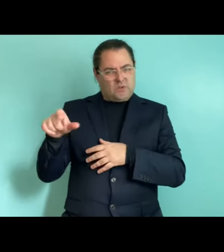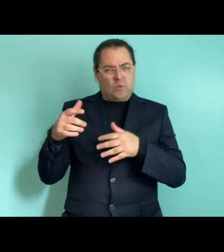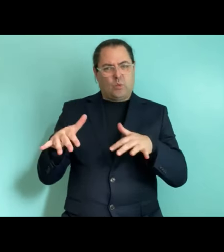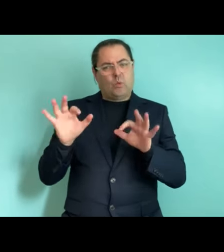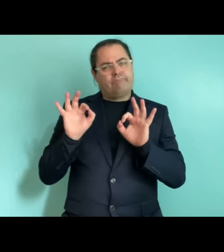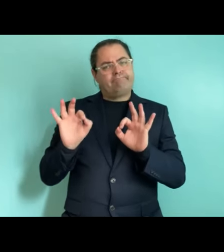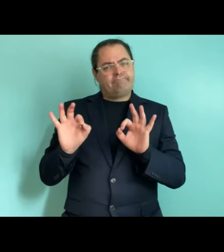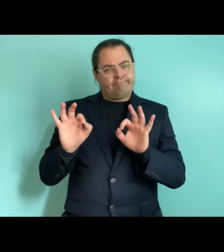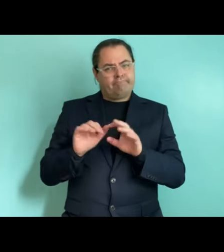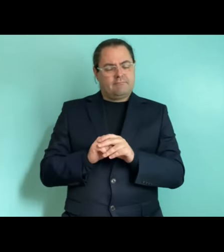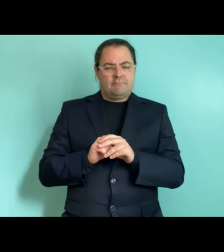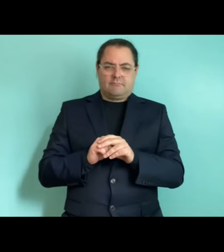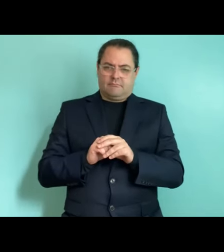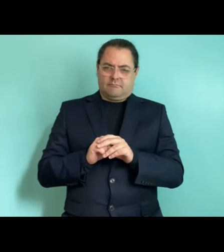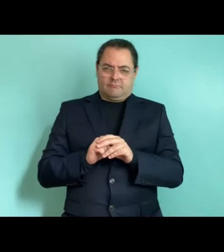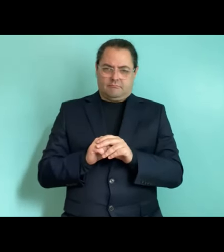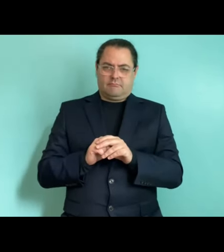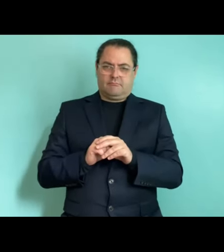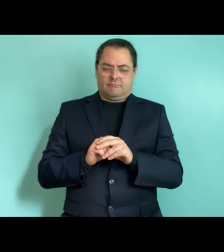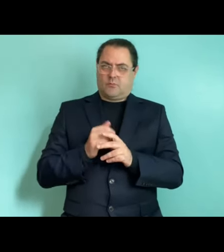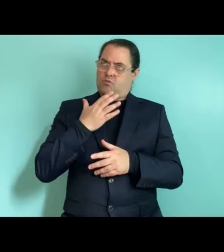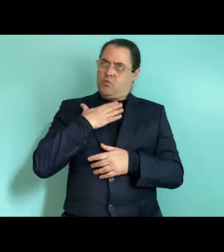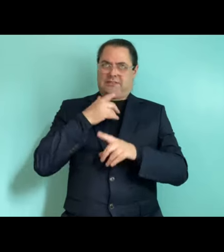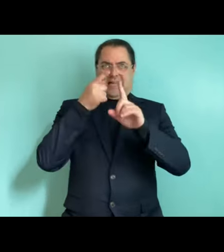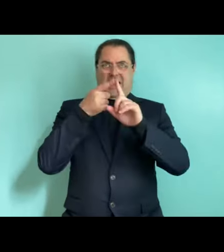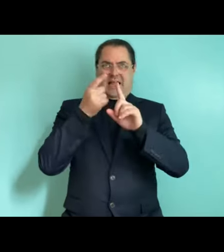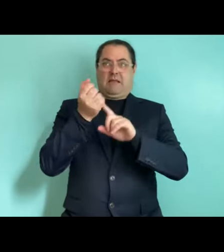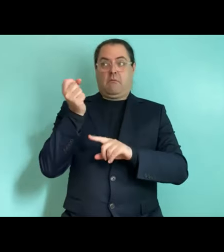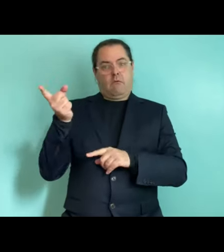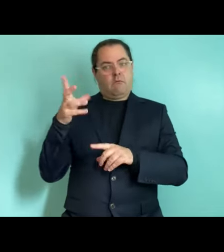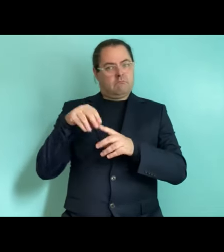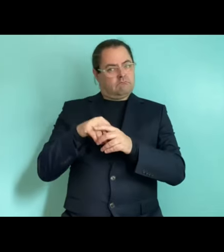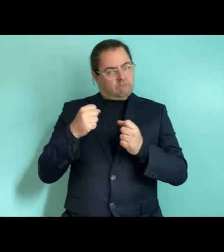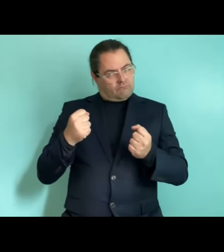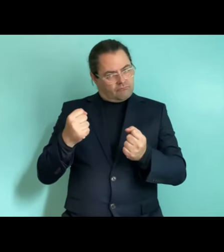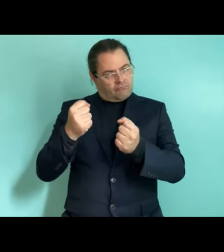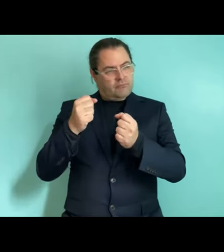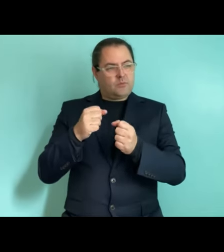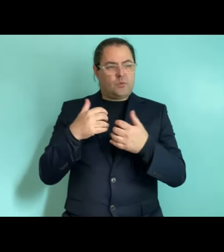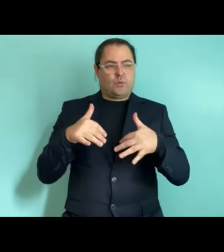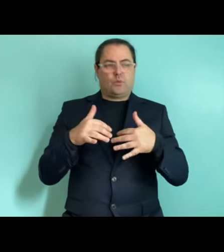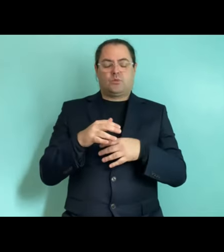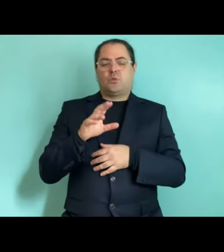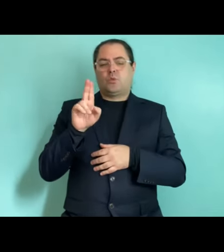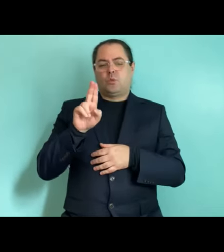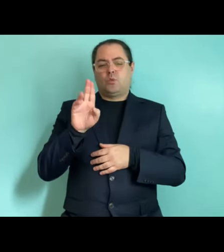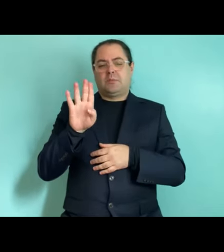want to, to achieve as a billion shows 12:15:21 we played so well how but we've also